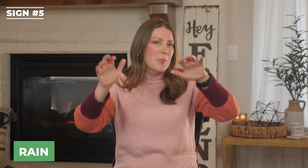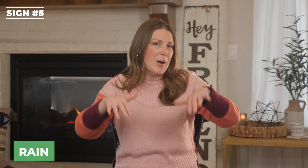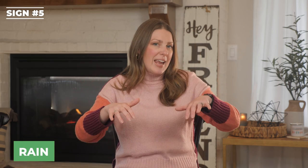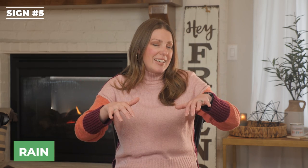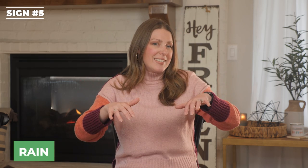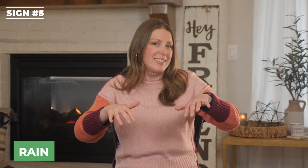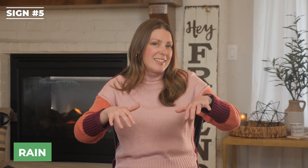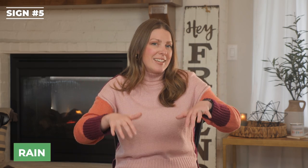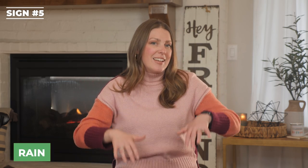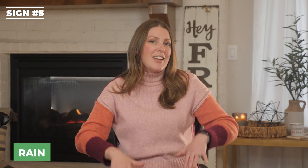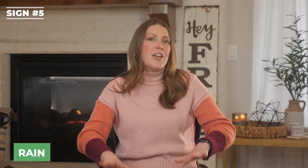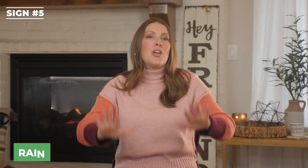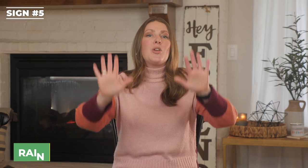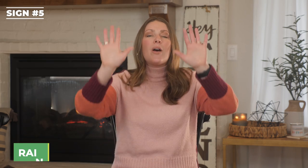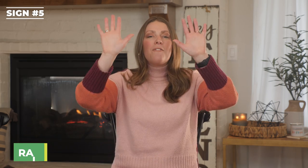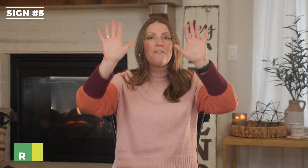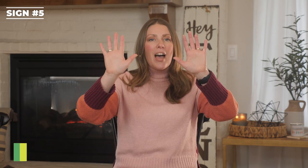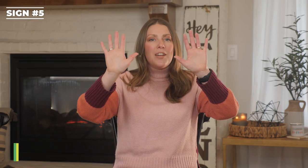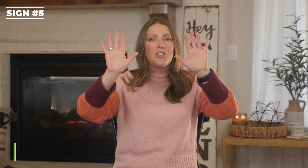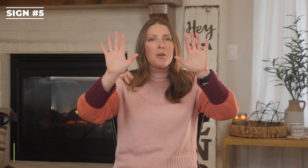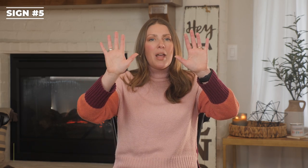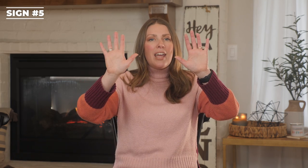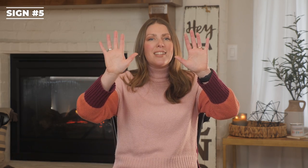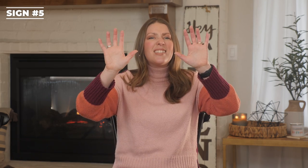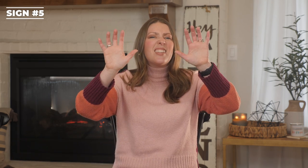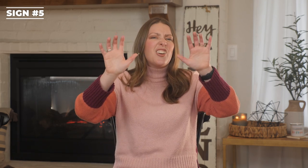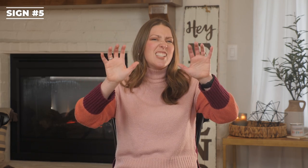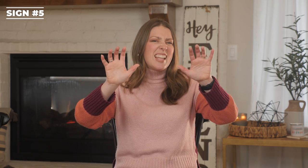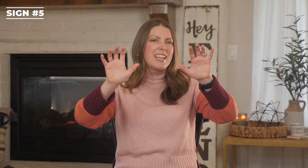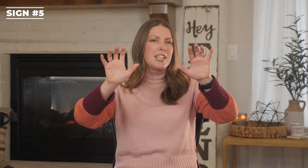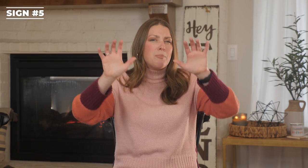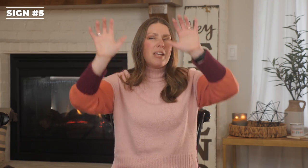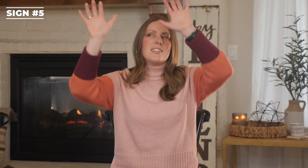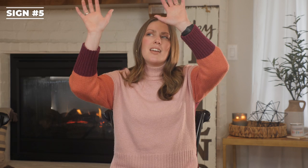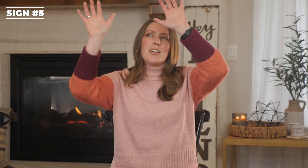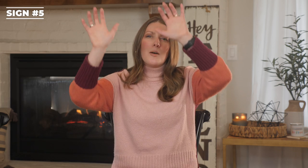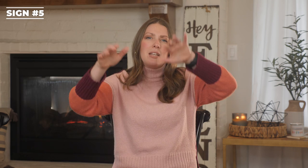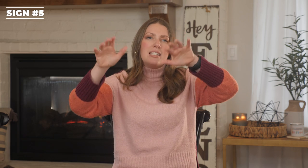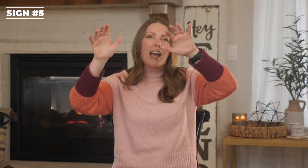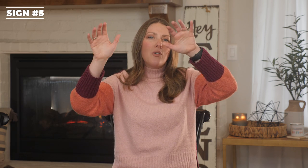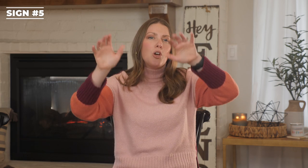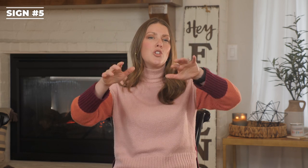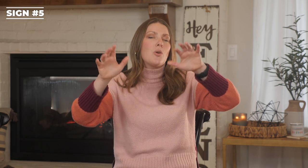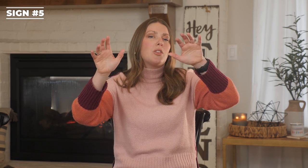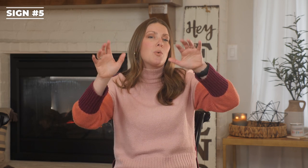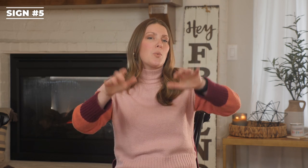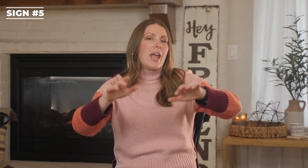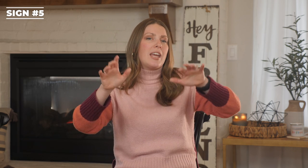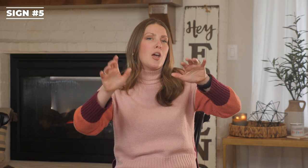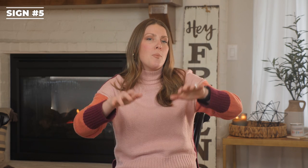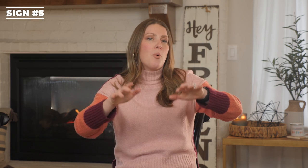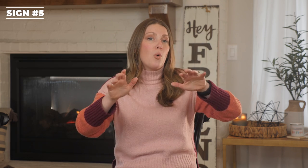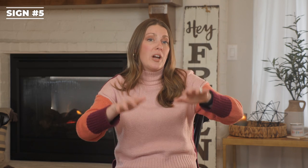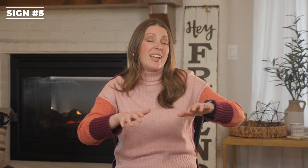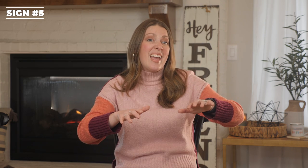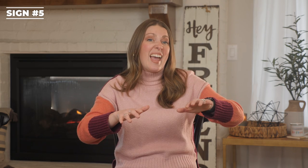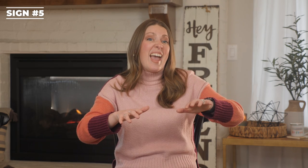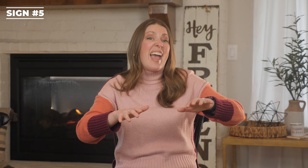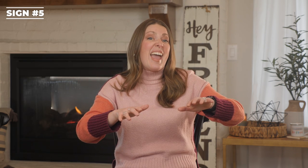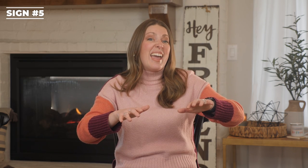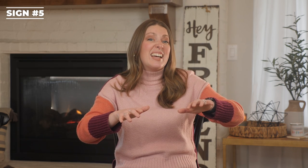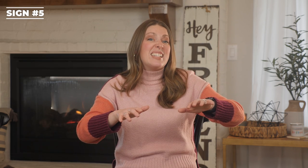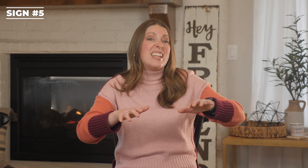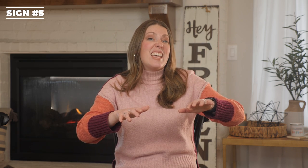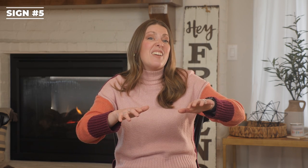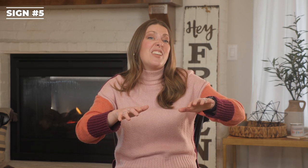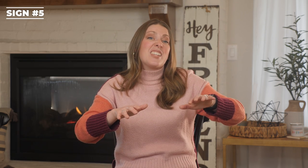rain' you have 5-shaped hands that are slightly bent coming down showing the rain pouring and if